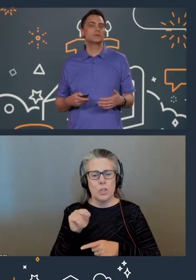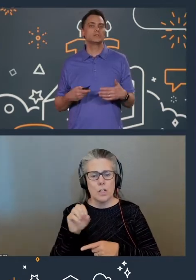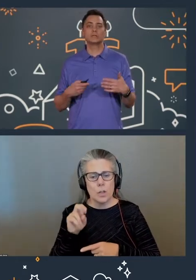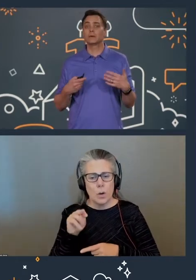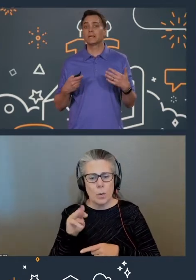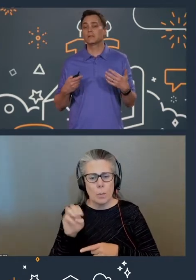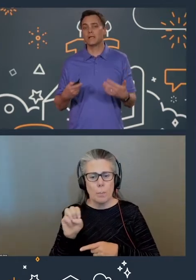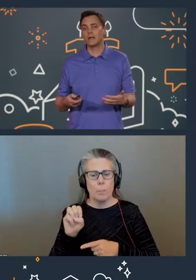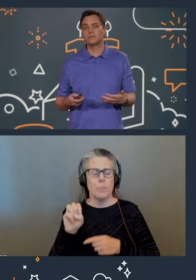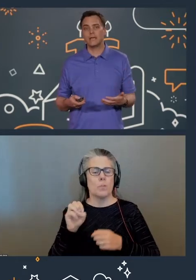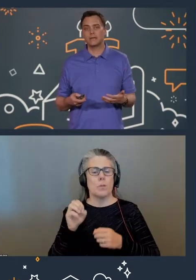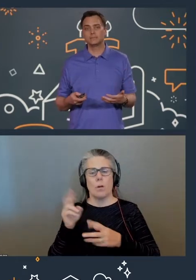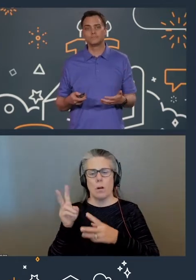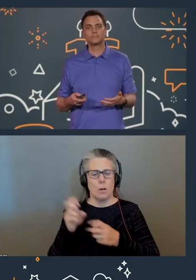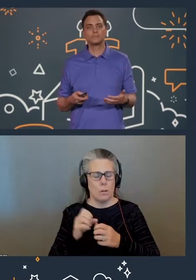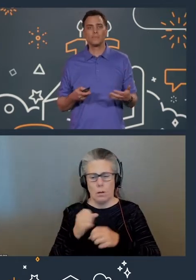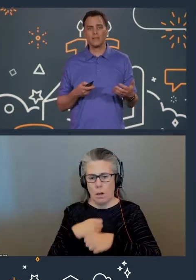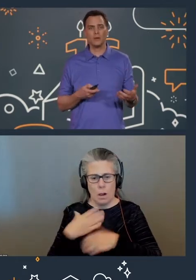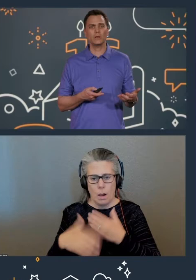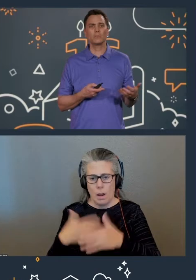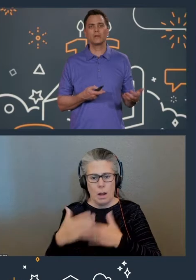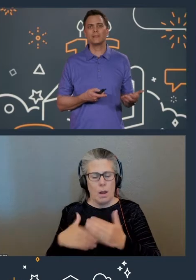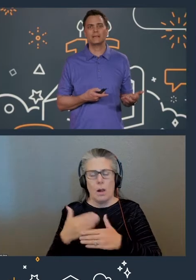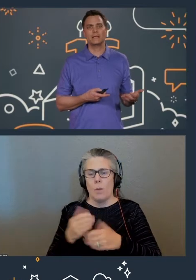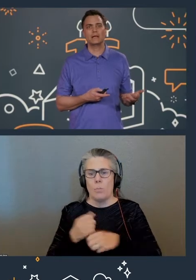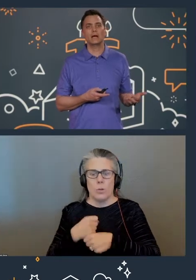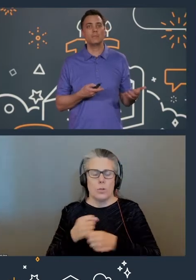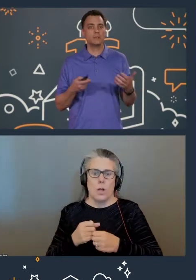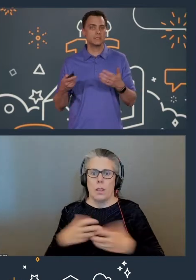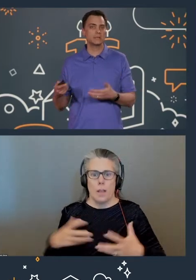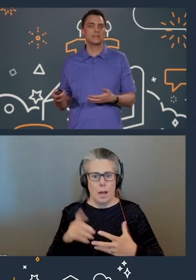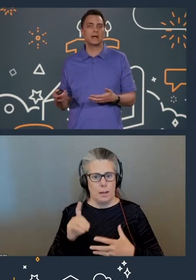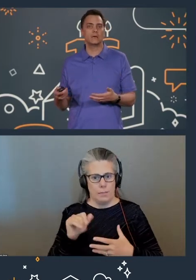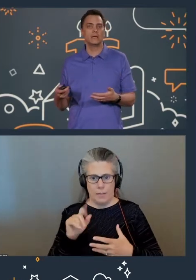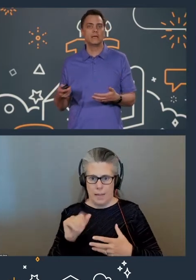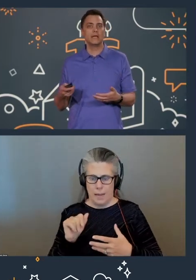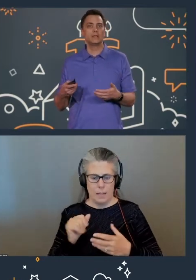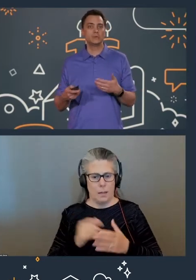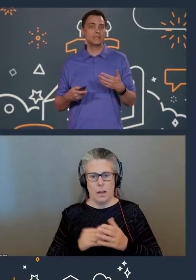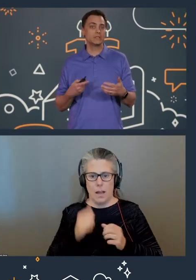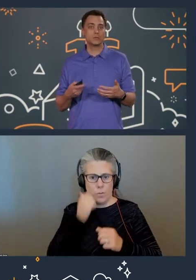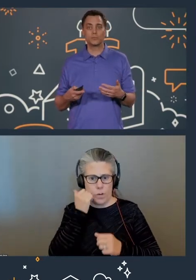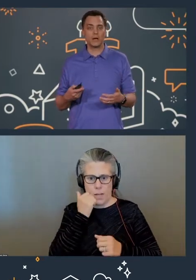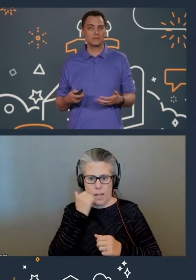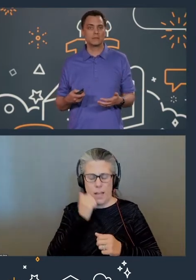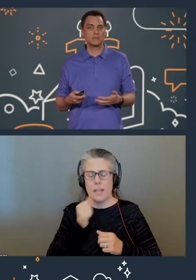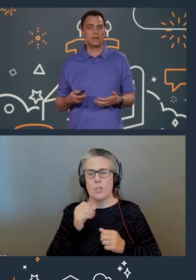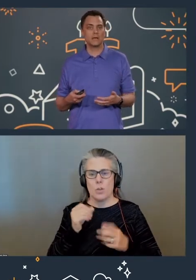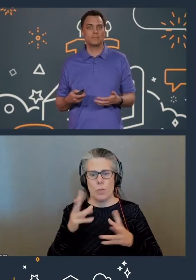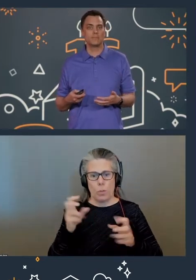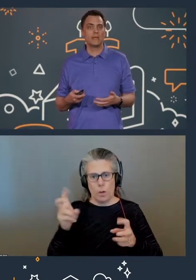that are generating a lot of data. And they wanna bring that data up into the cloud and do additional processing on it,